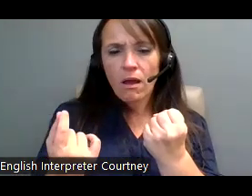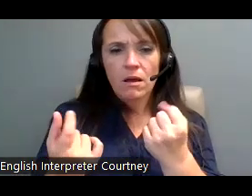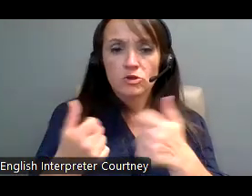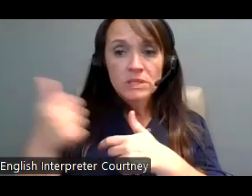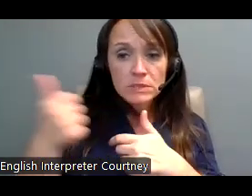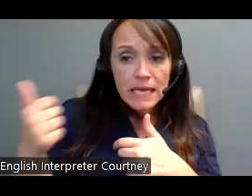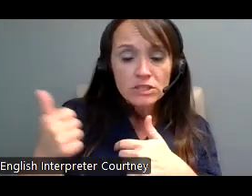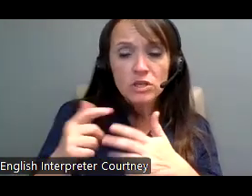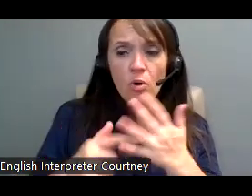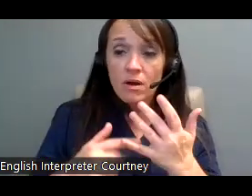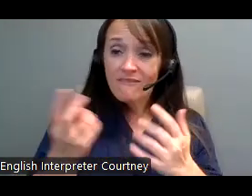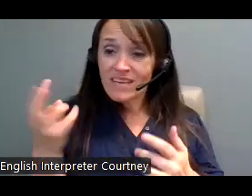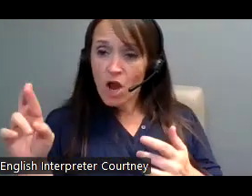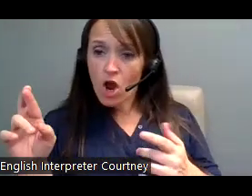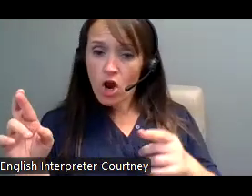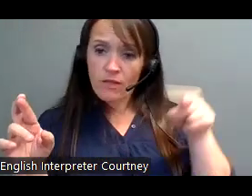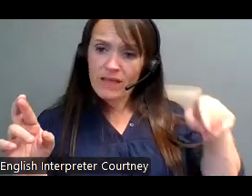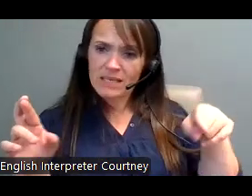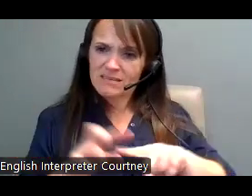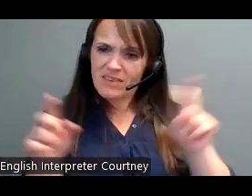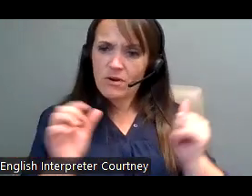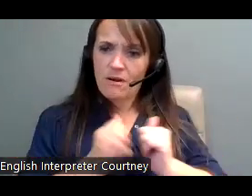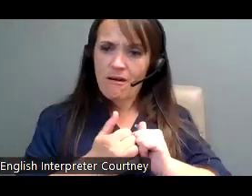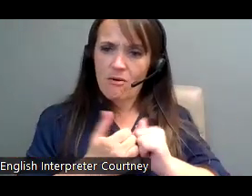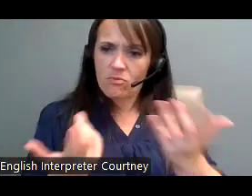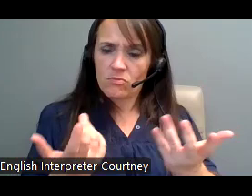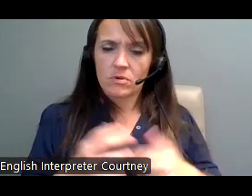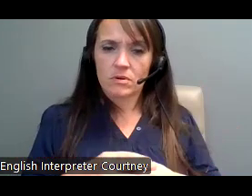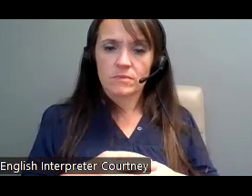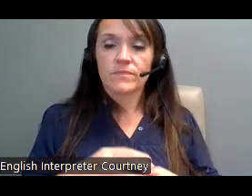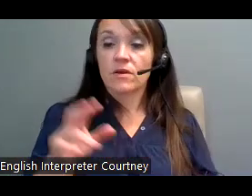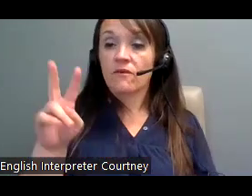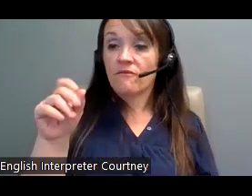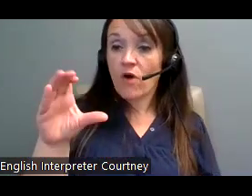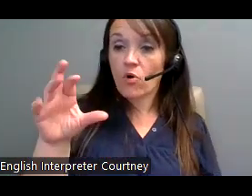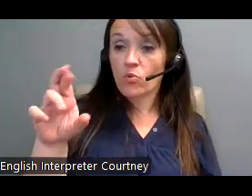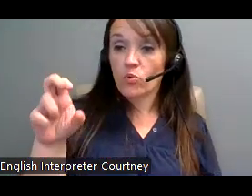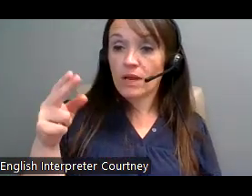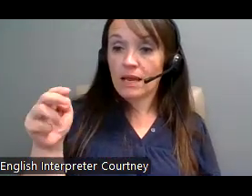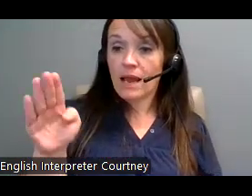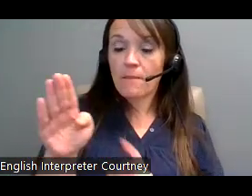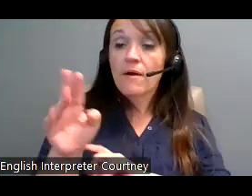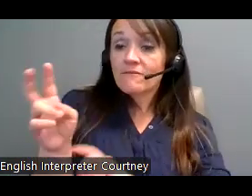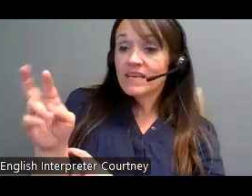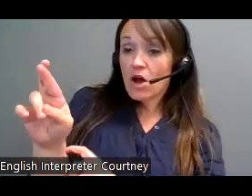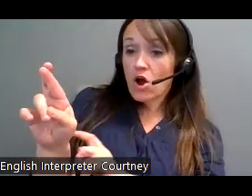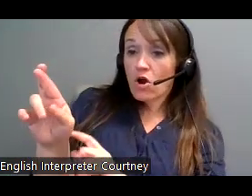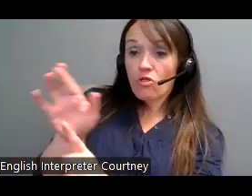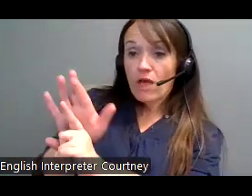Margie, you want to take this one? Absolutely. VR's goal is to locate a